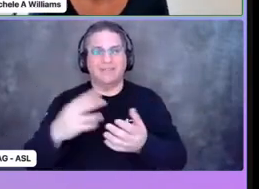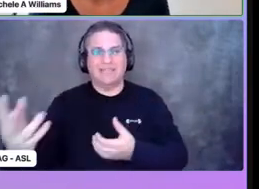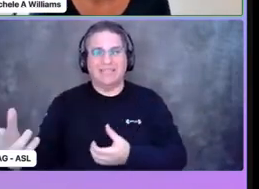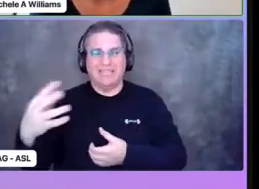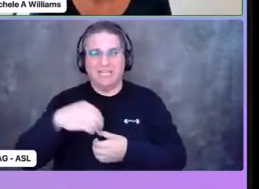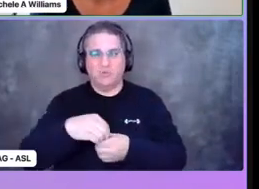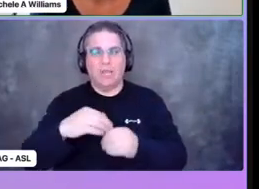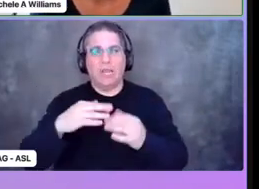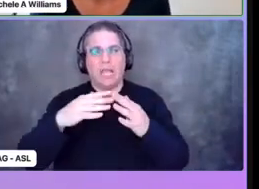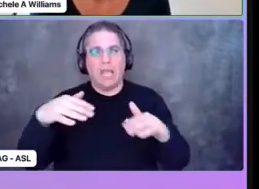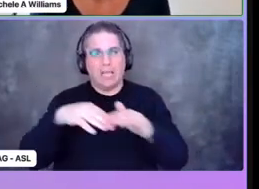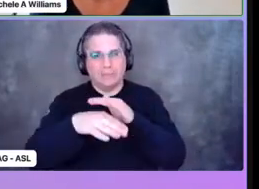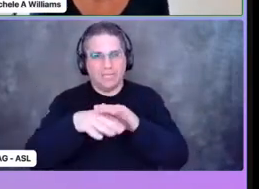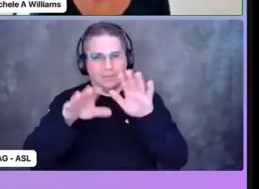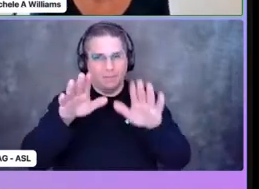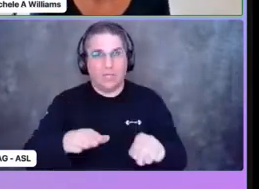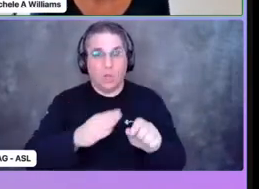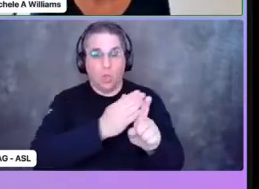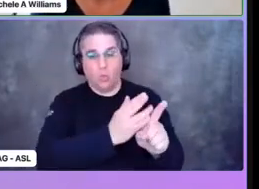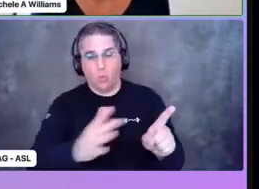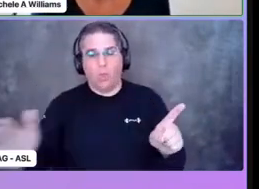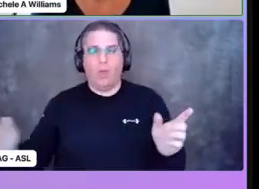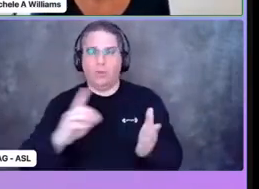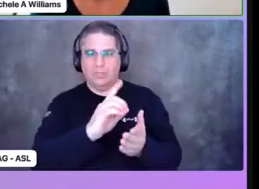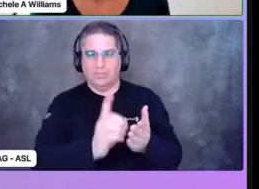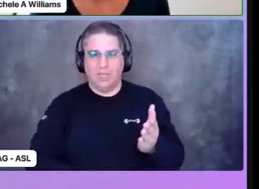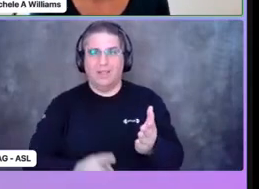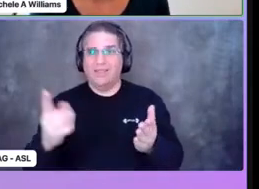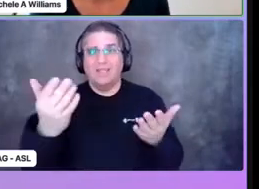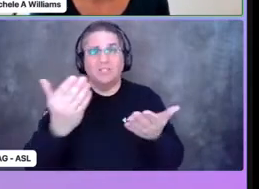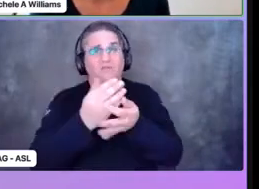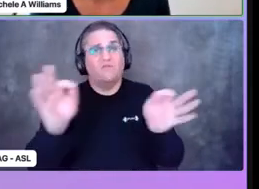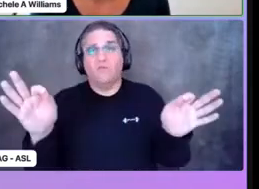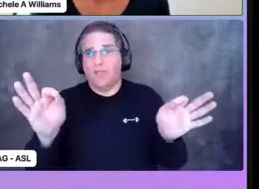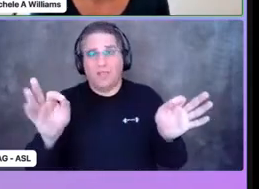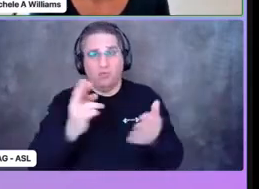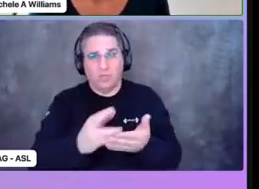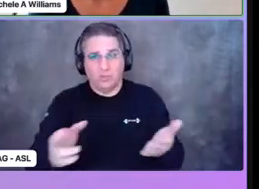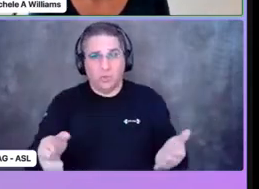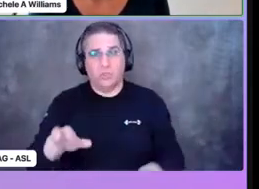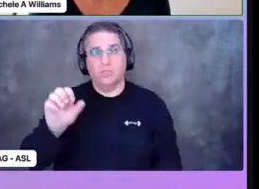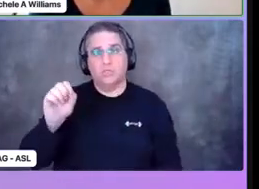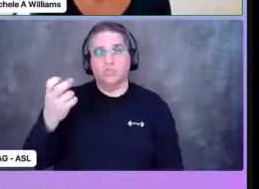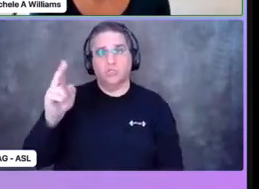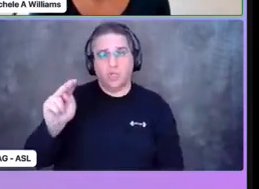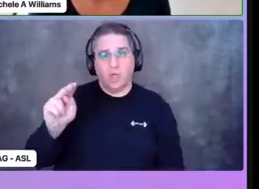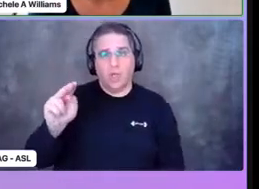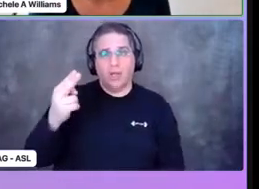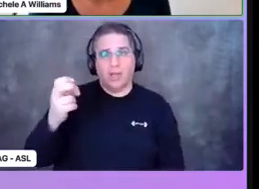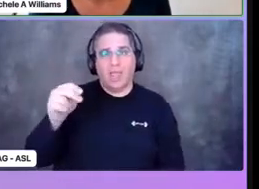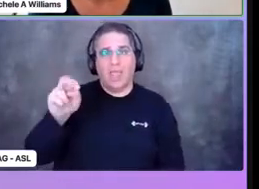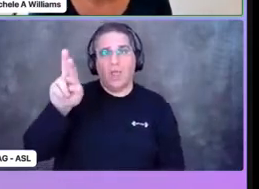able to pair want to call out just ask, integrating accessibility throughout design, it's a free online